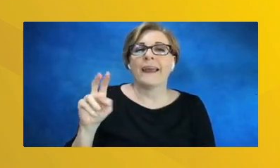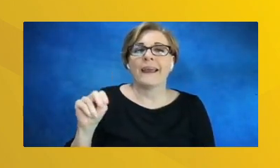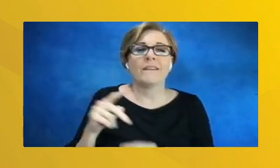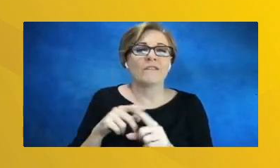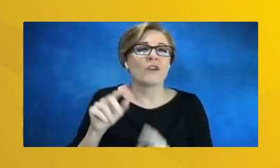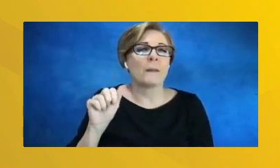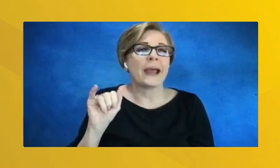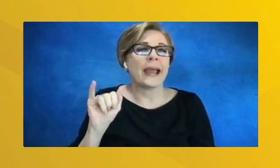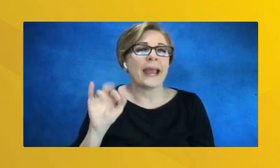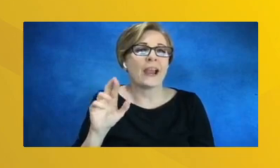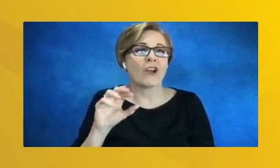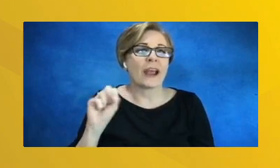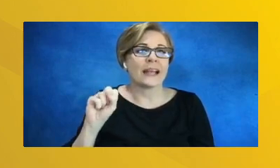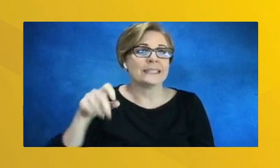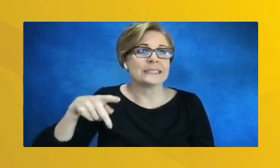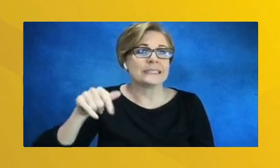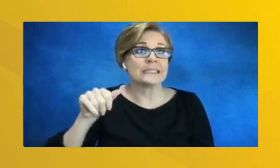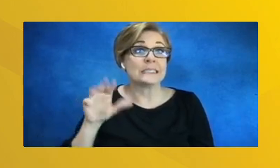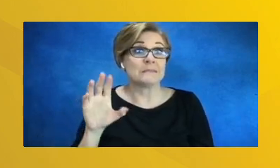the question 'Do cats have tails?'